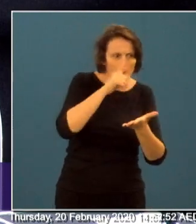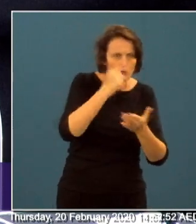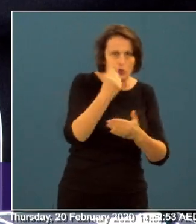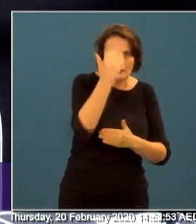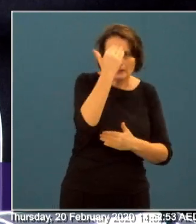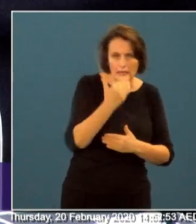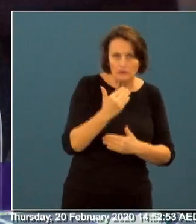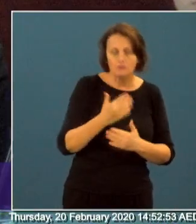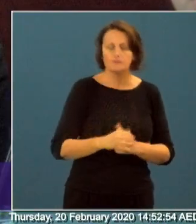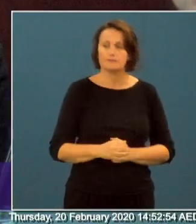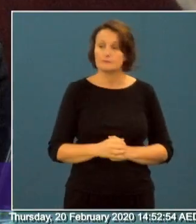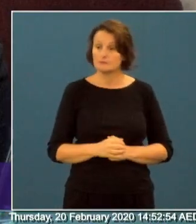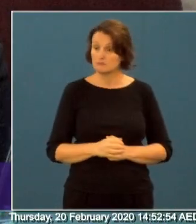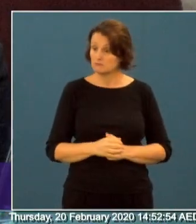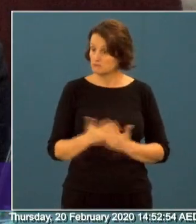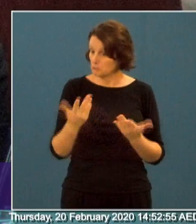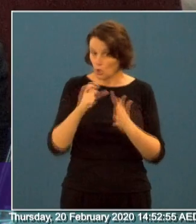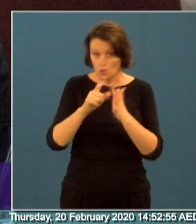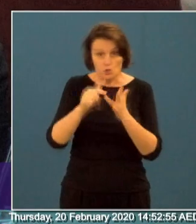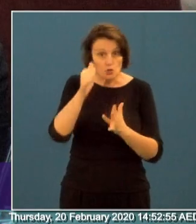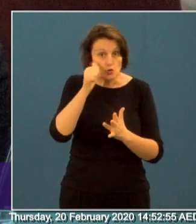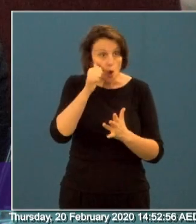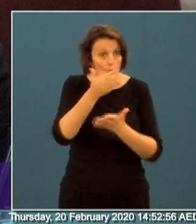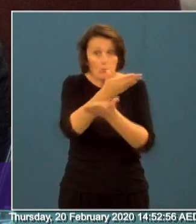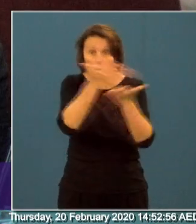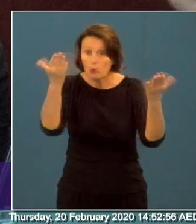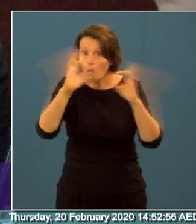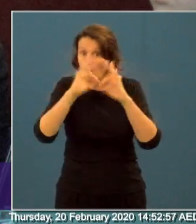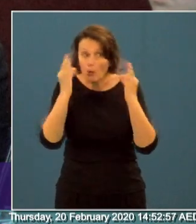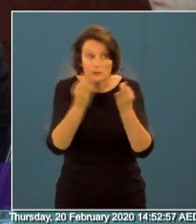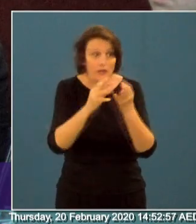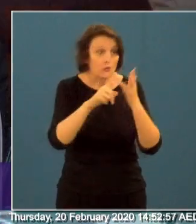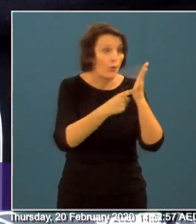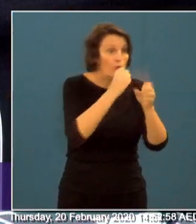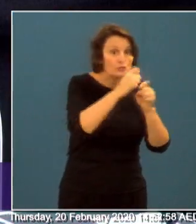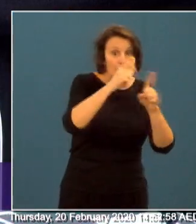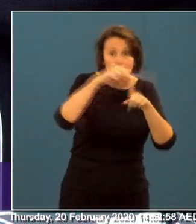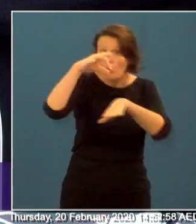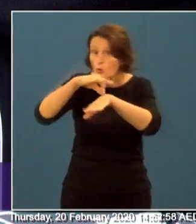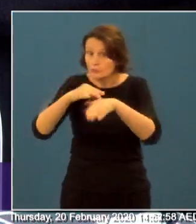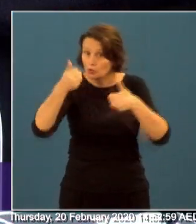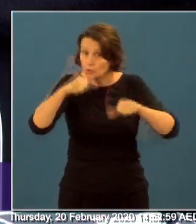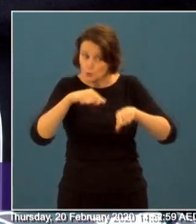And, to your knowledge, is that used? I'm not aware that it's been implemented in any Local Health District. All right.